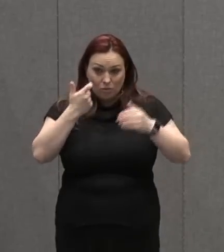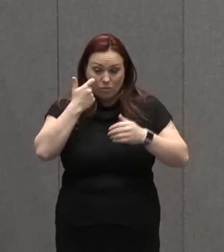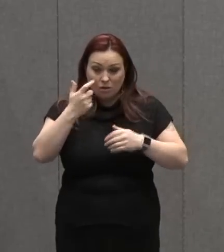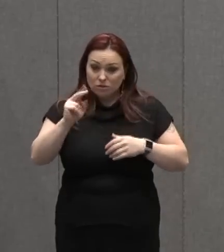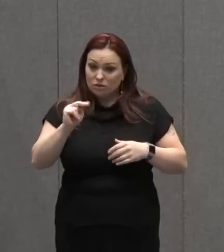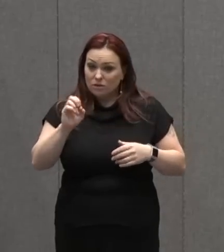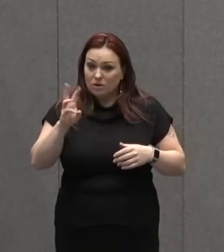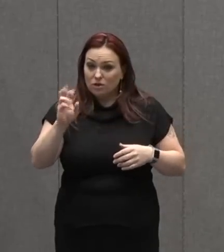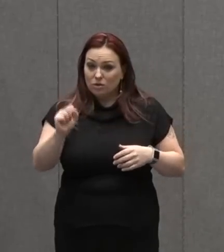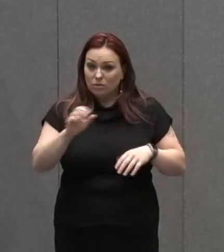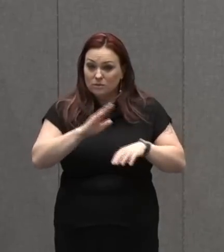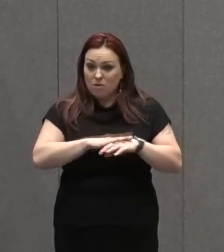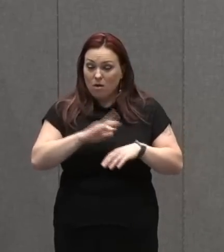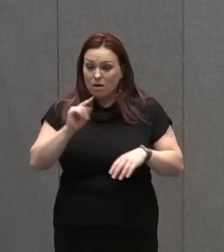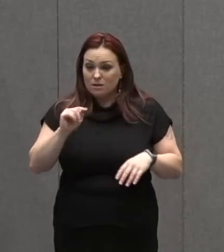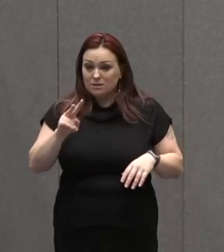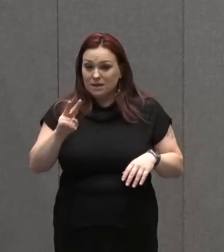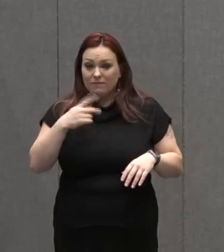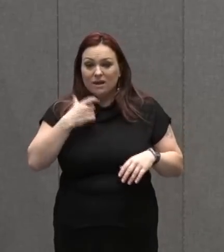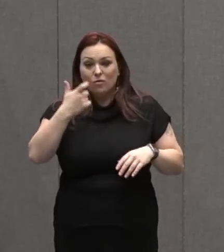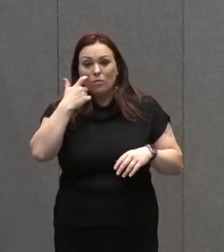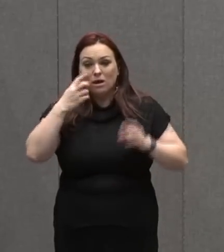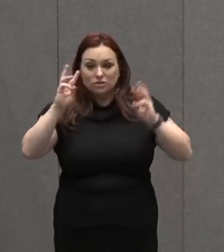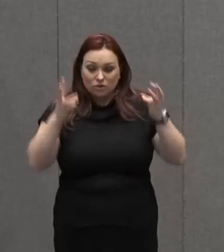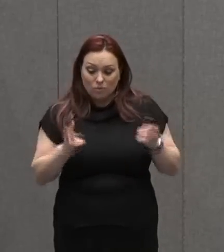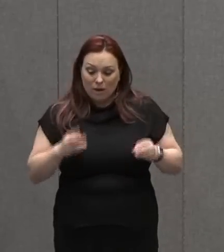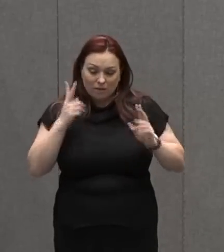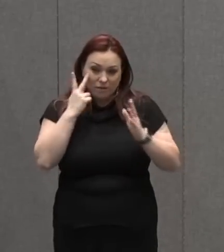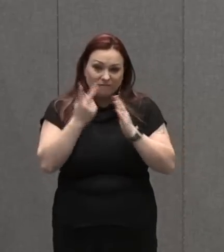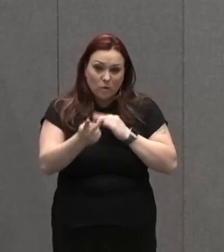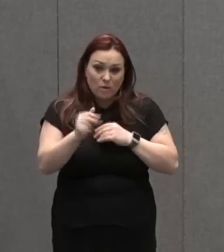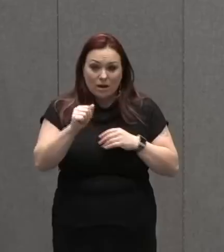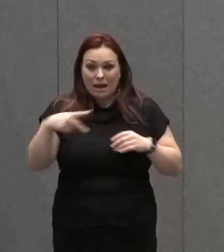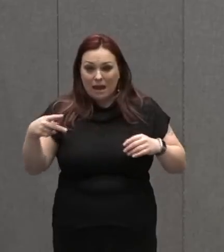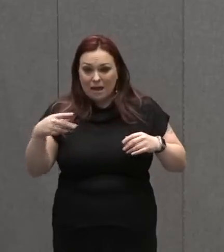watch the weather forecast, go on apps, websites